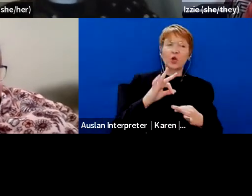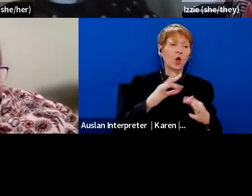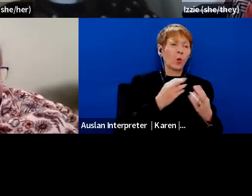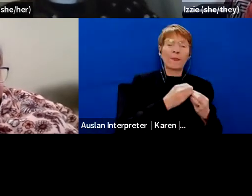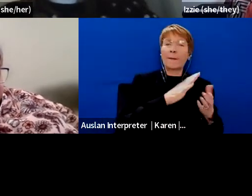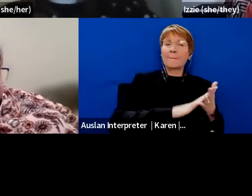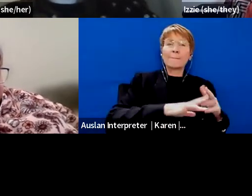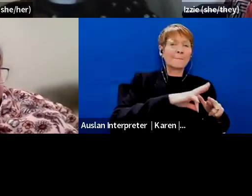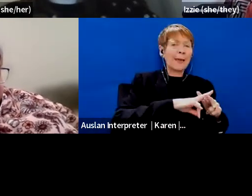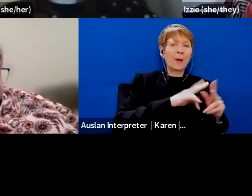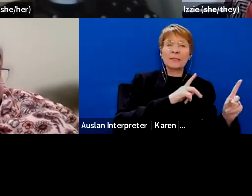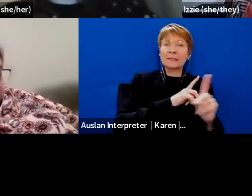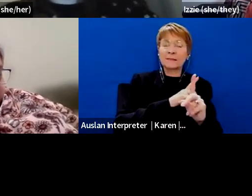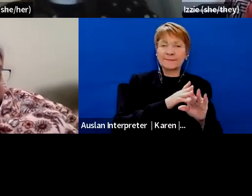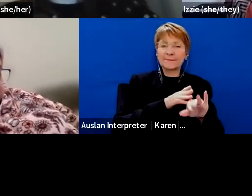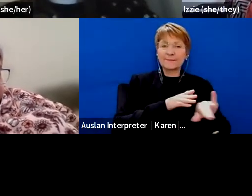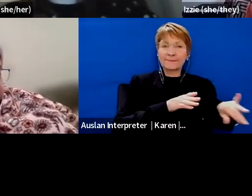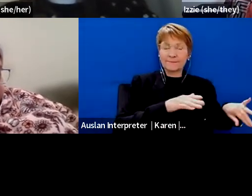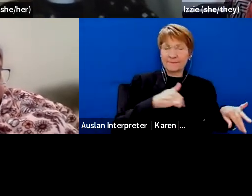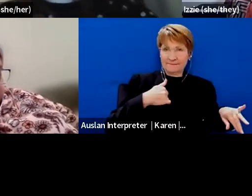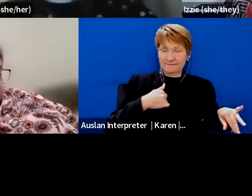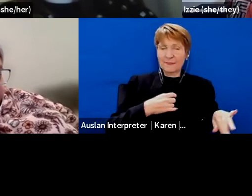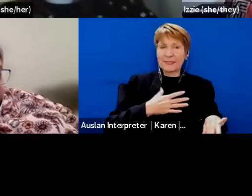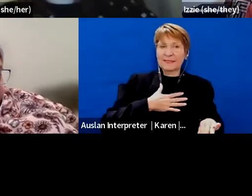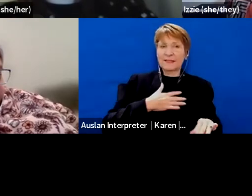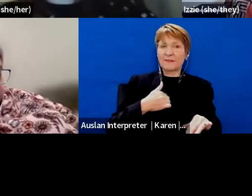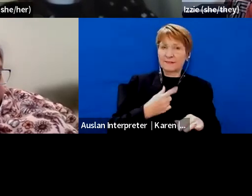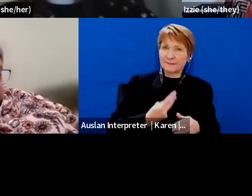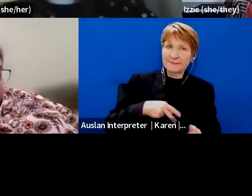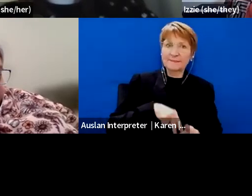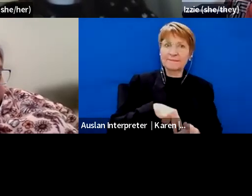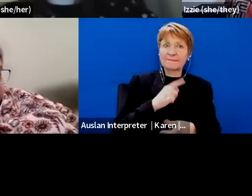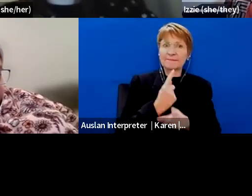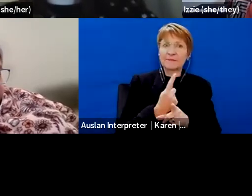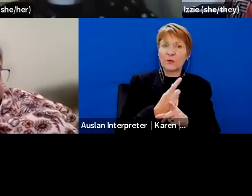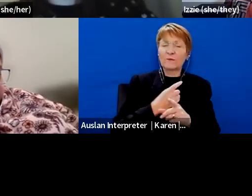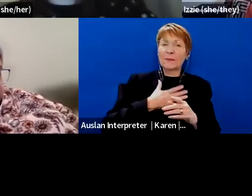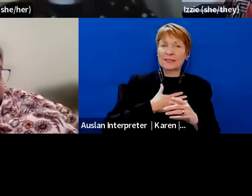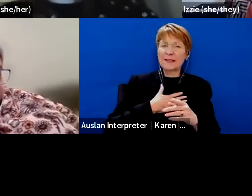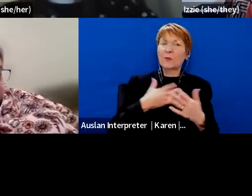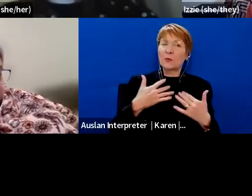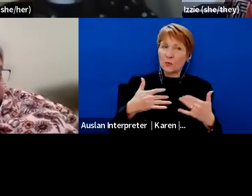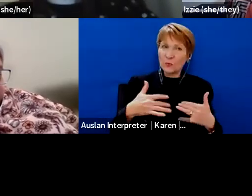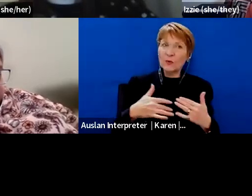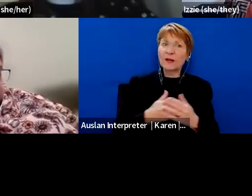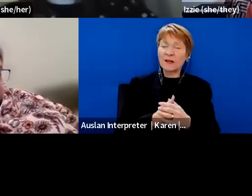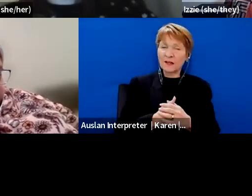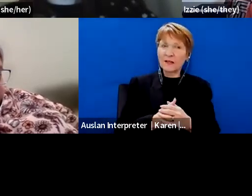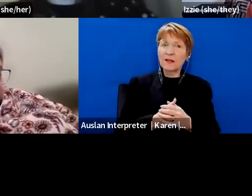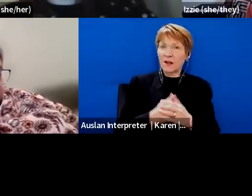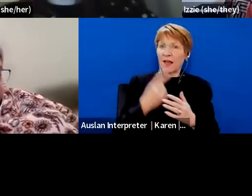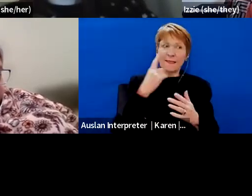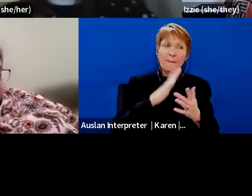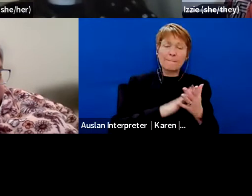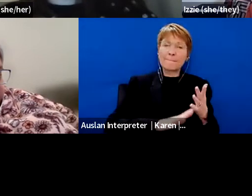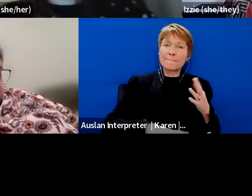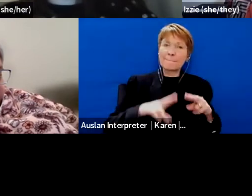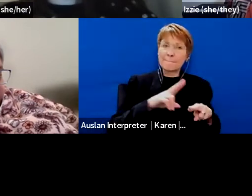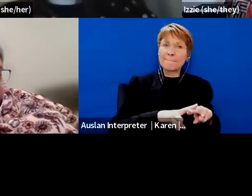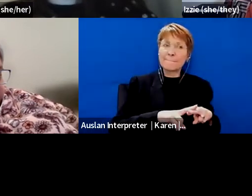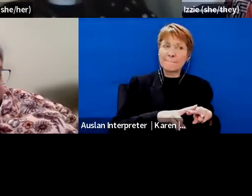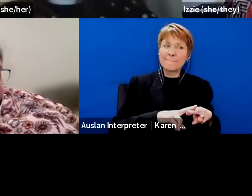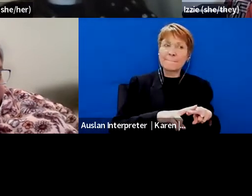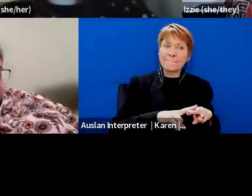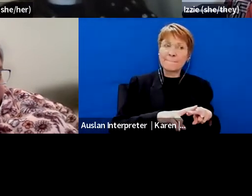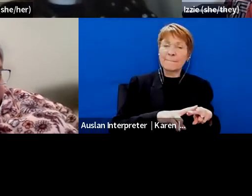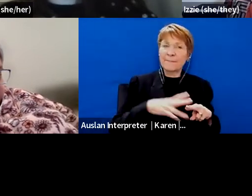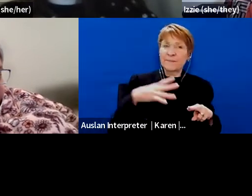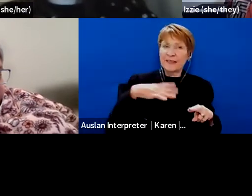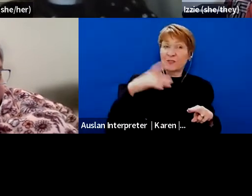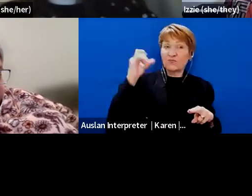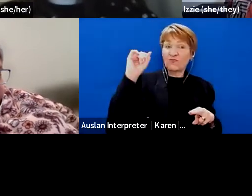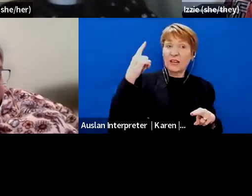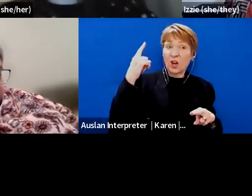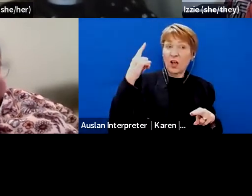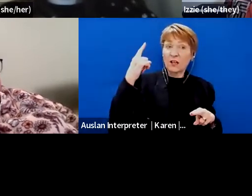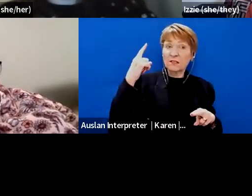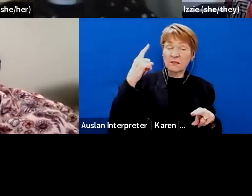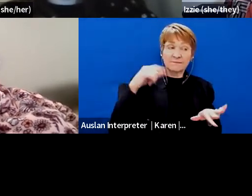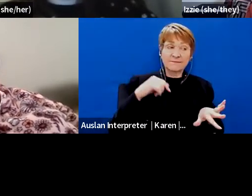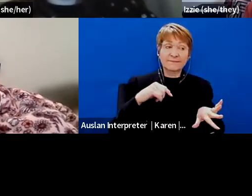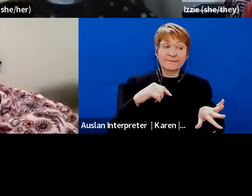And that is a really big step I think and that's something I think that's what I think parents kind of what need to realize is that at one point she do actually need to step away.